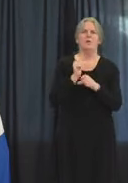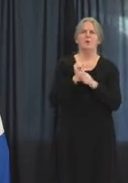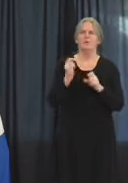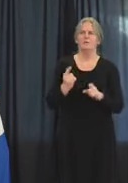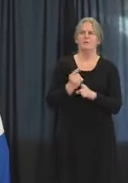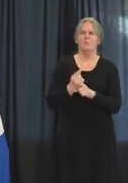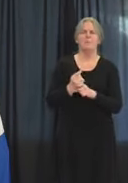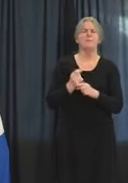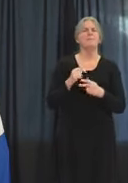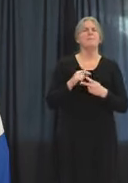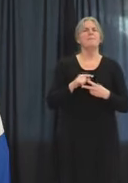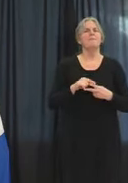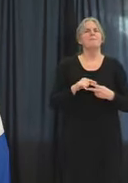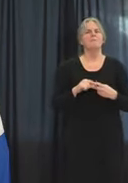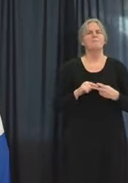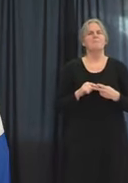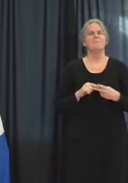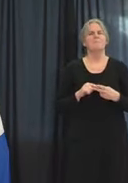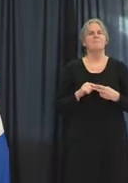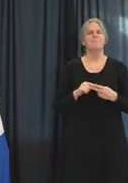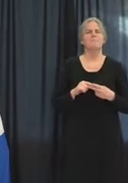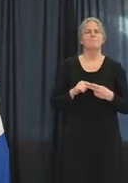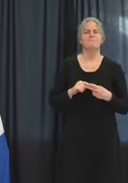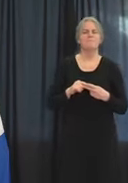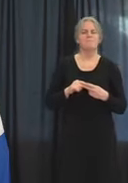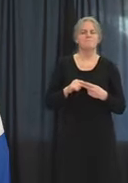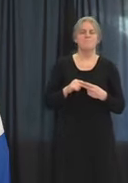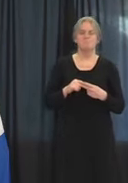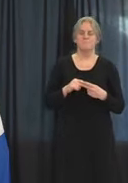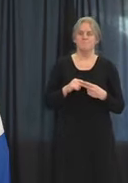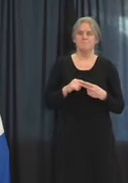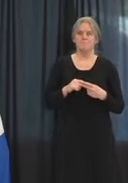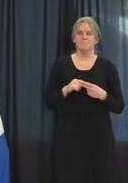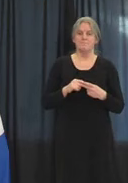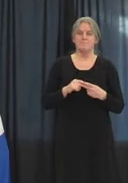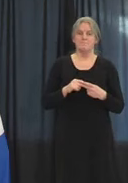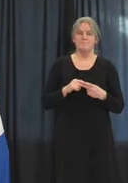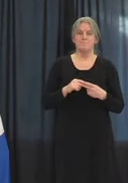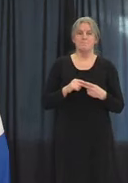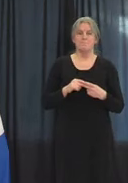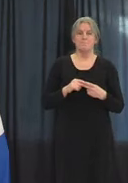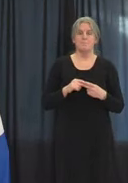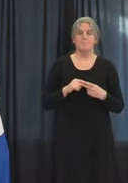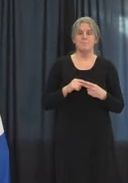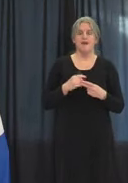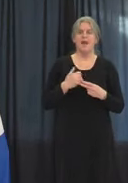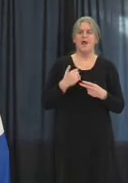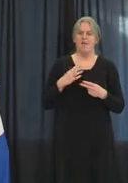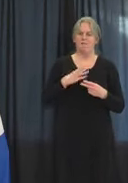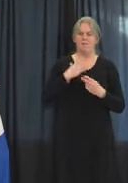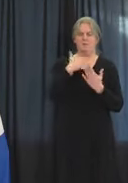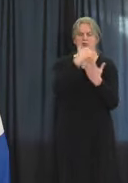workers, I think. So I believe kind of the